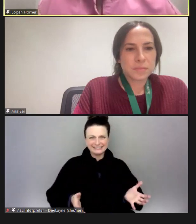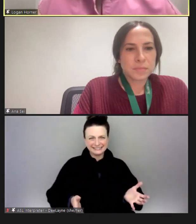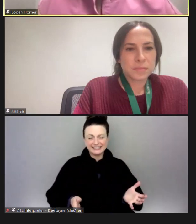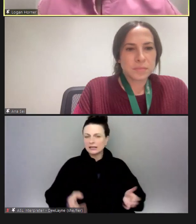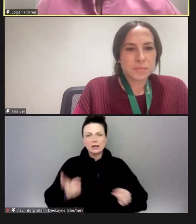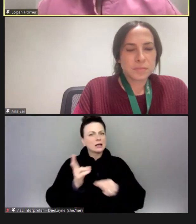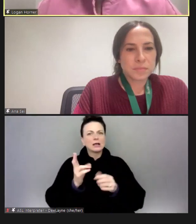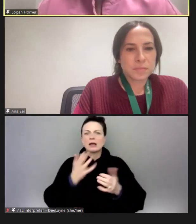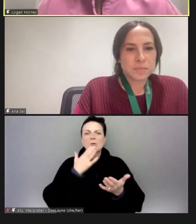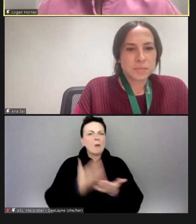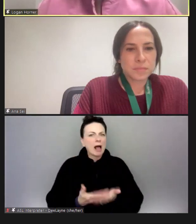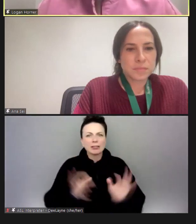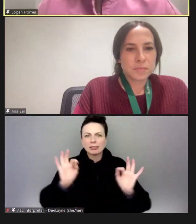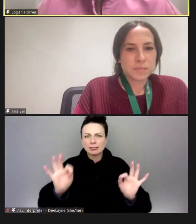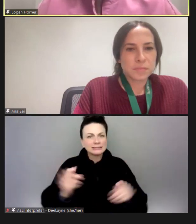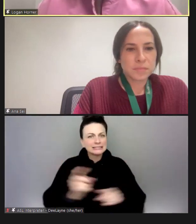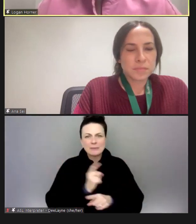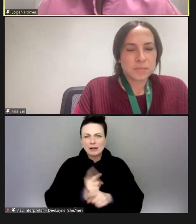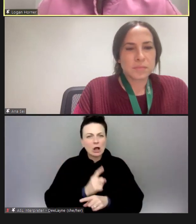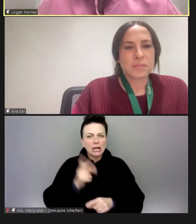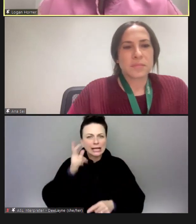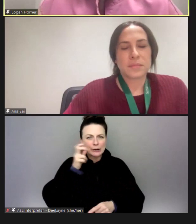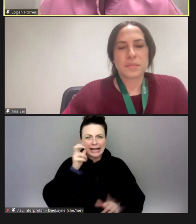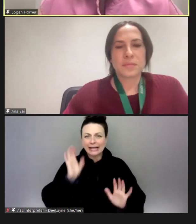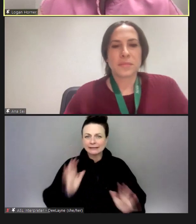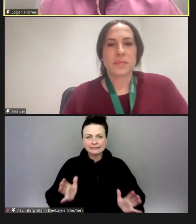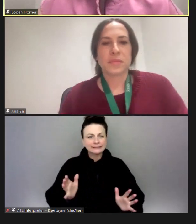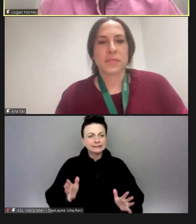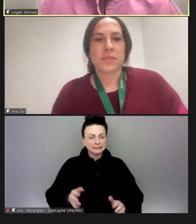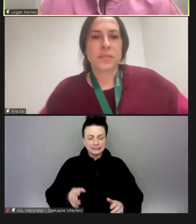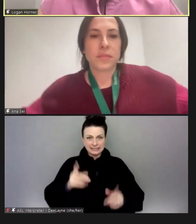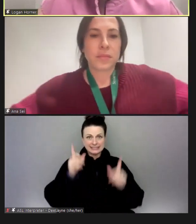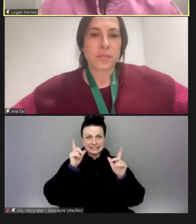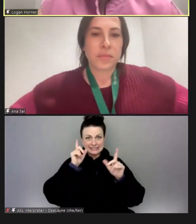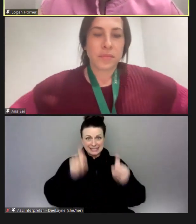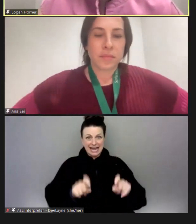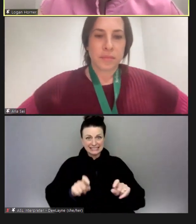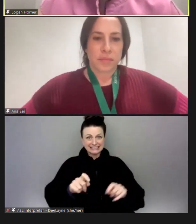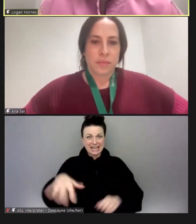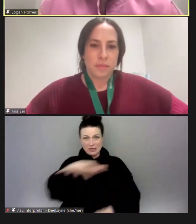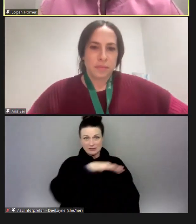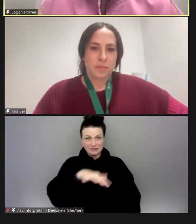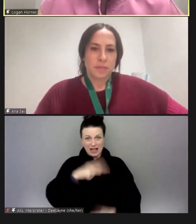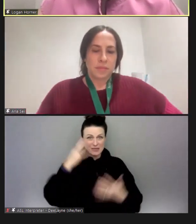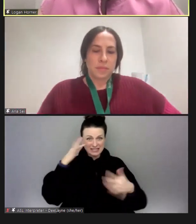hearing so if I test him in soundfield